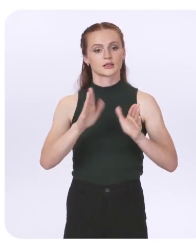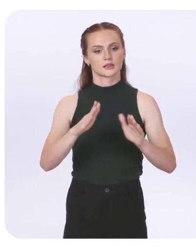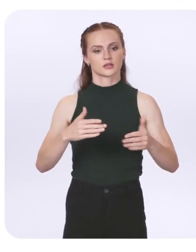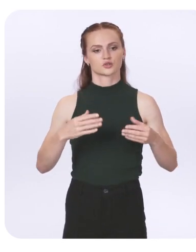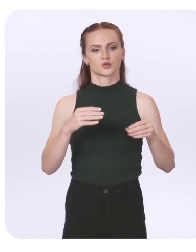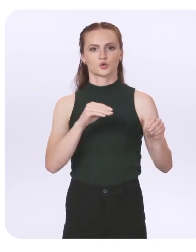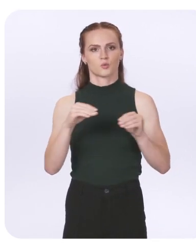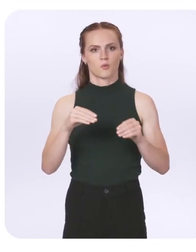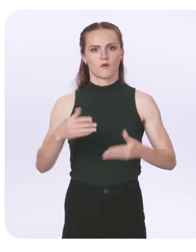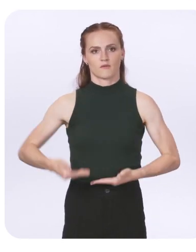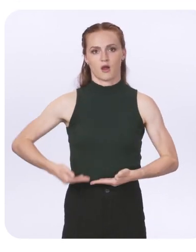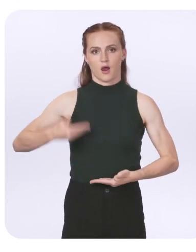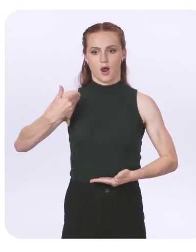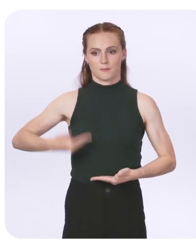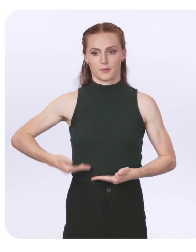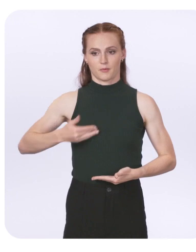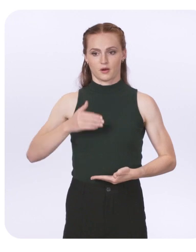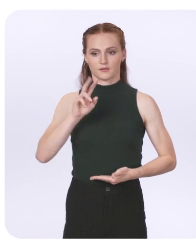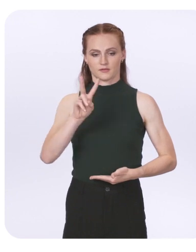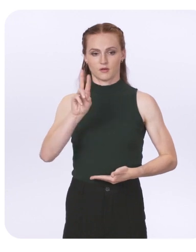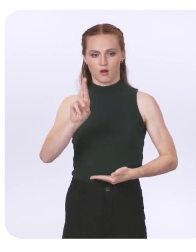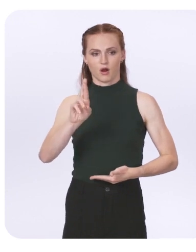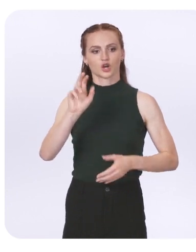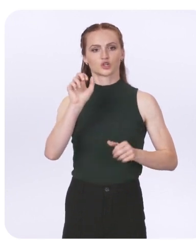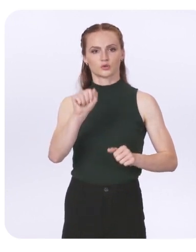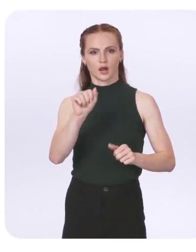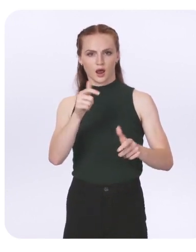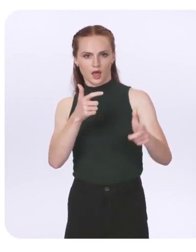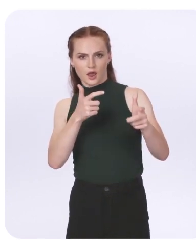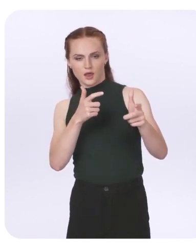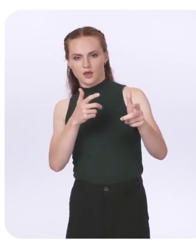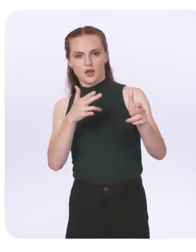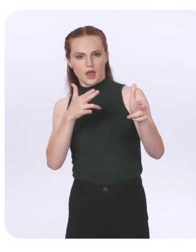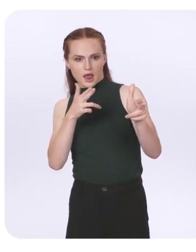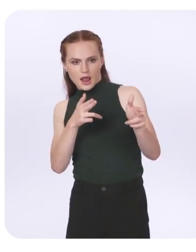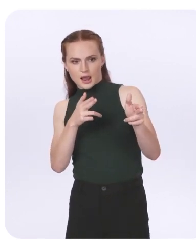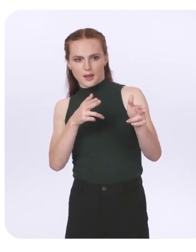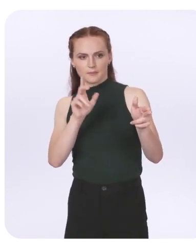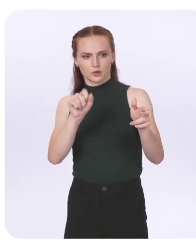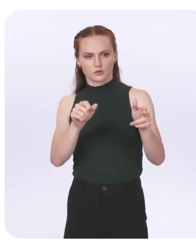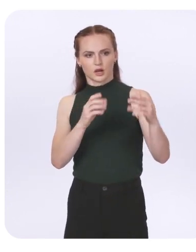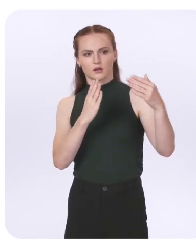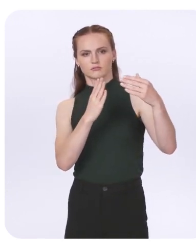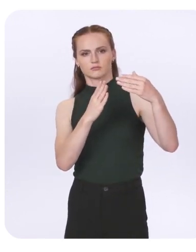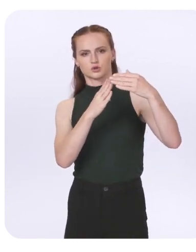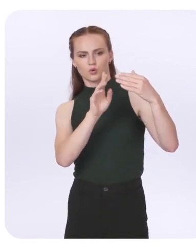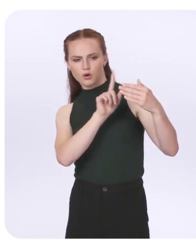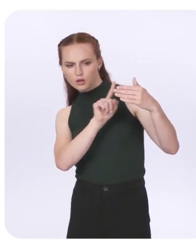they can aim, look around the corner or lean out a window while their lower body stays in cover.